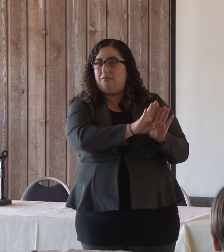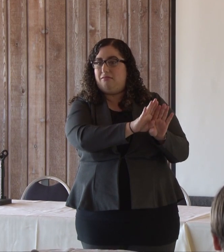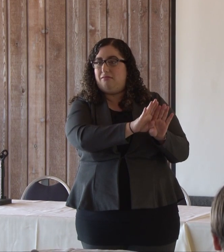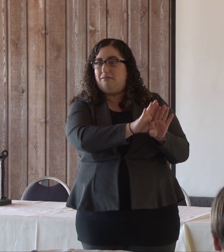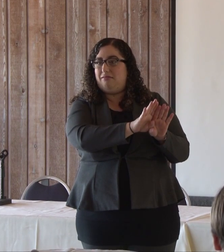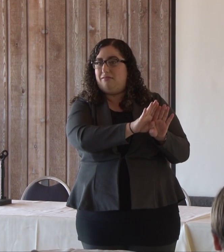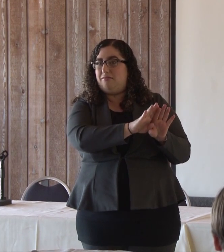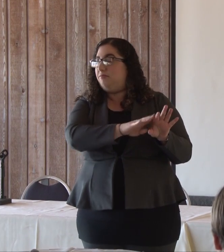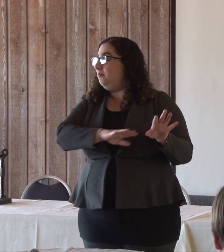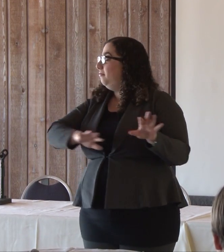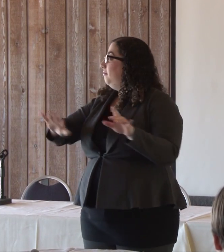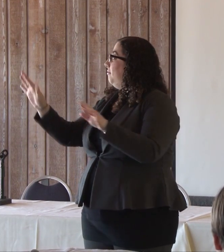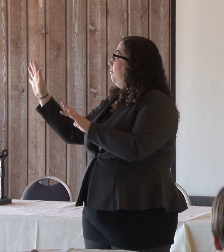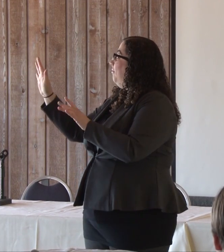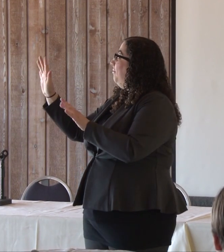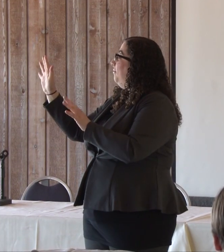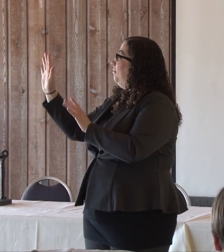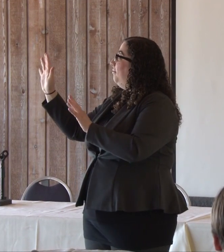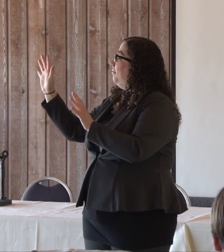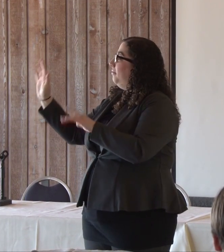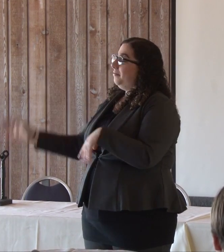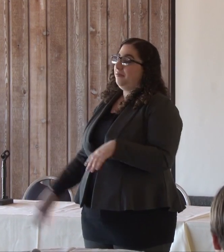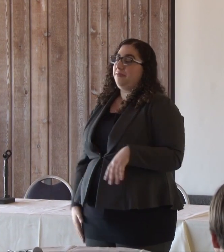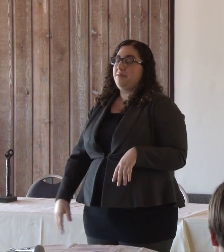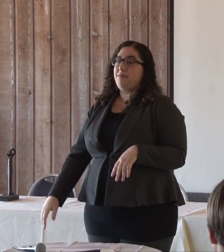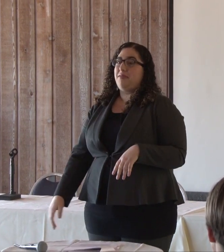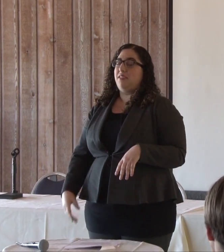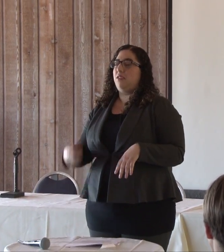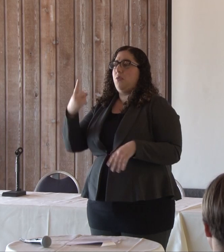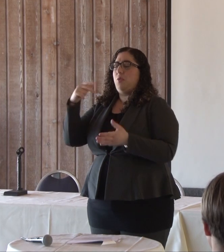They all forgot about the two children in the room. And into the closed